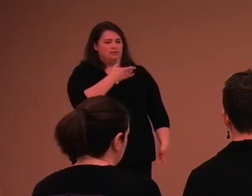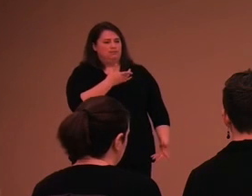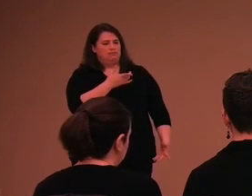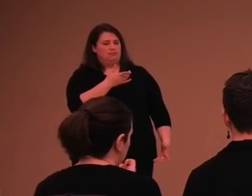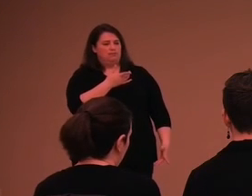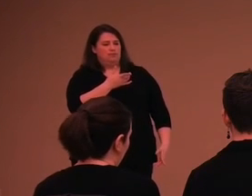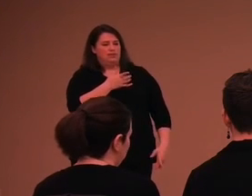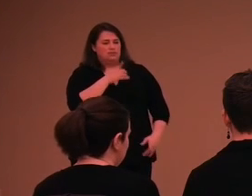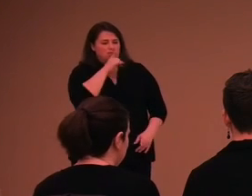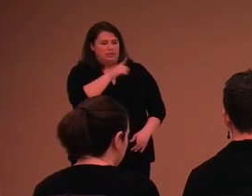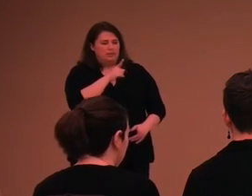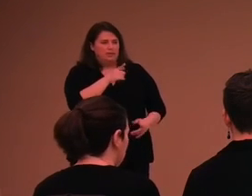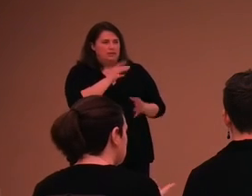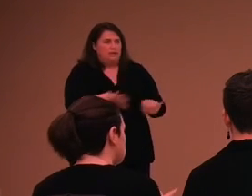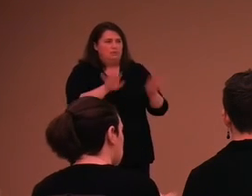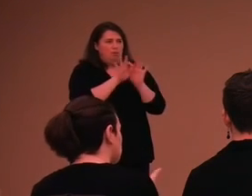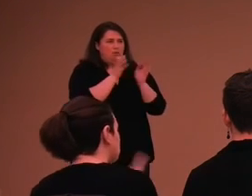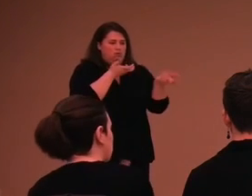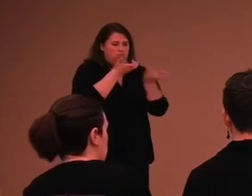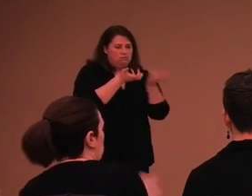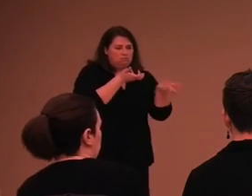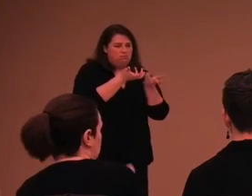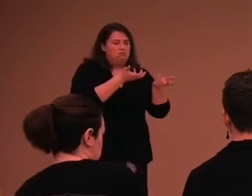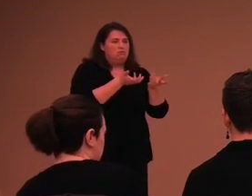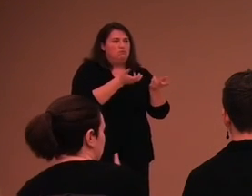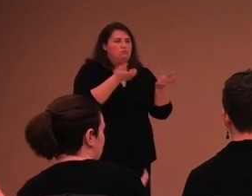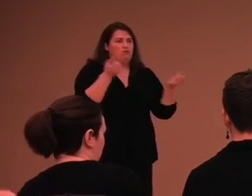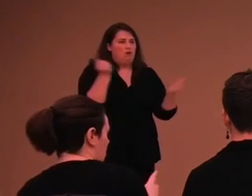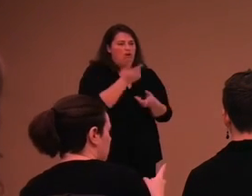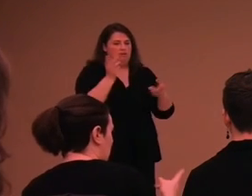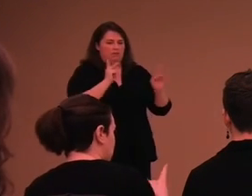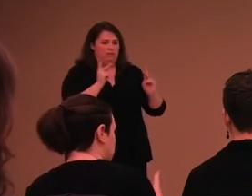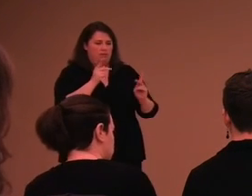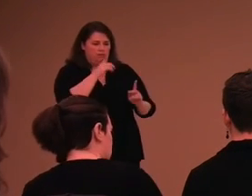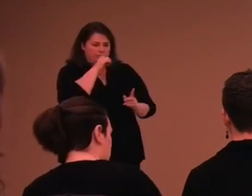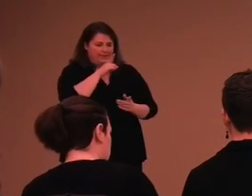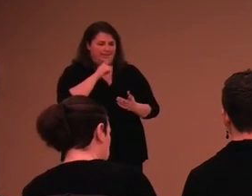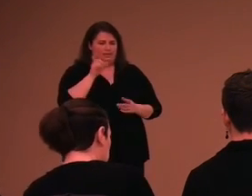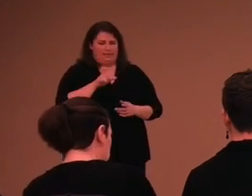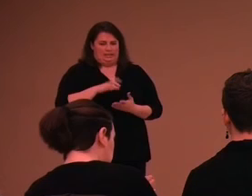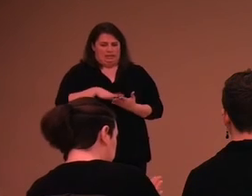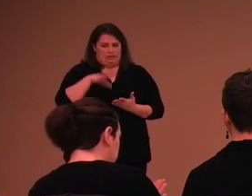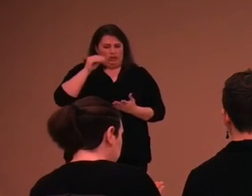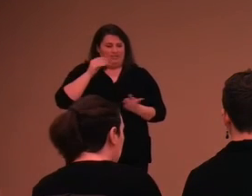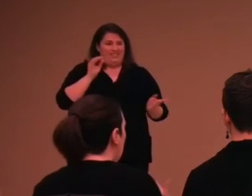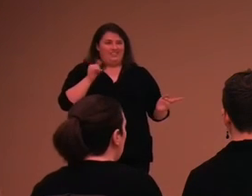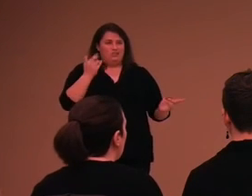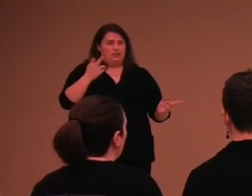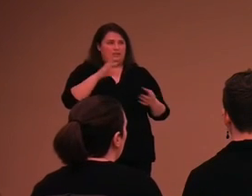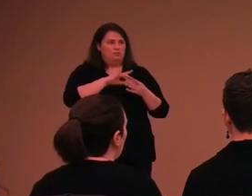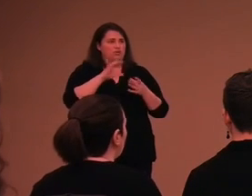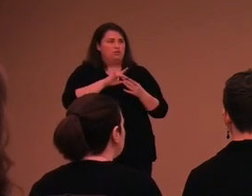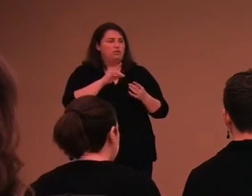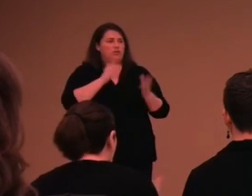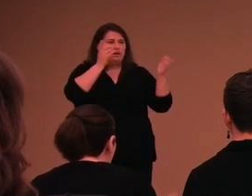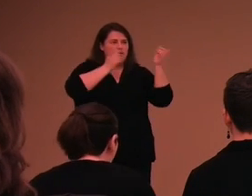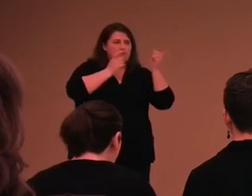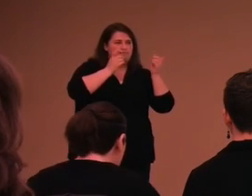crucial conversation from all the stakeholders and all the representatives to help us learn as Jason was representing the emotion in the comprehension and the